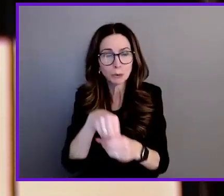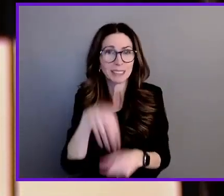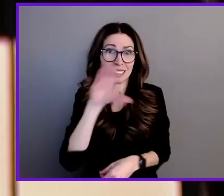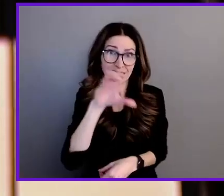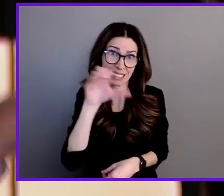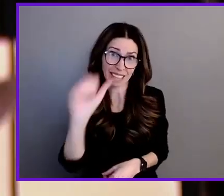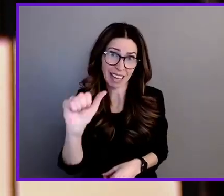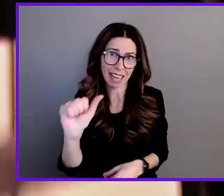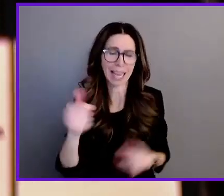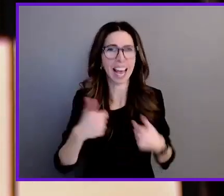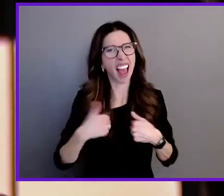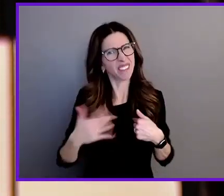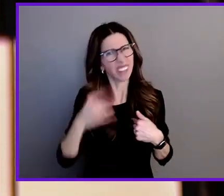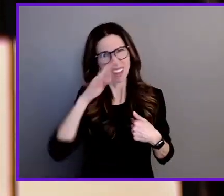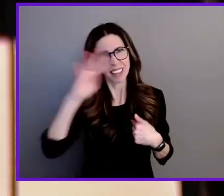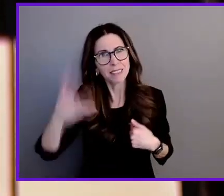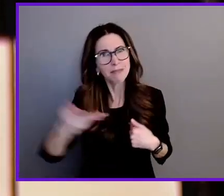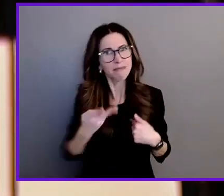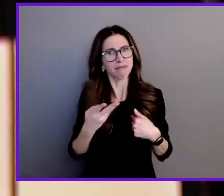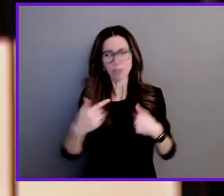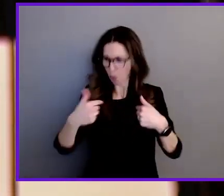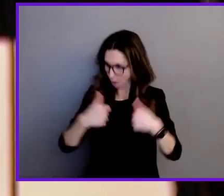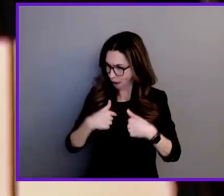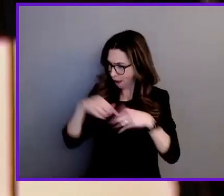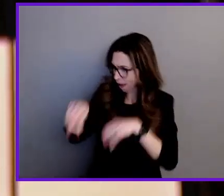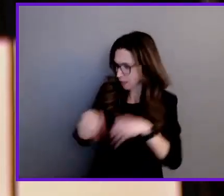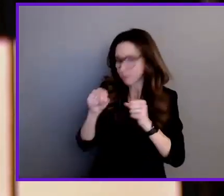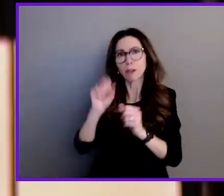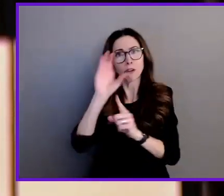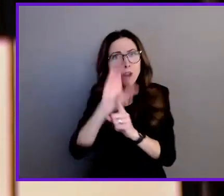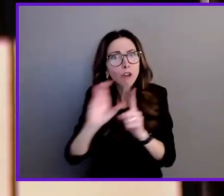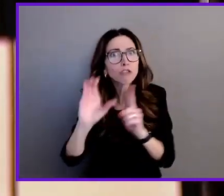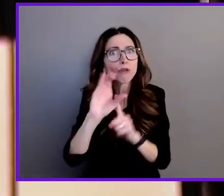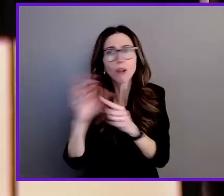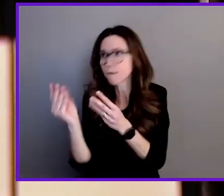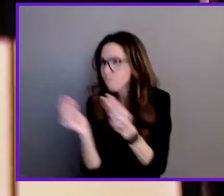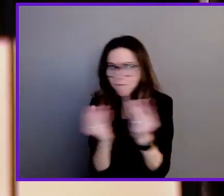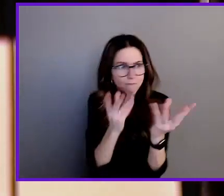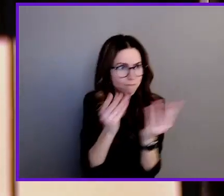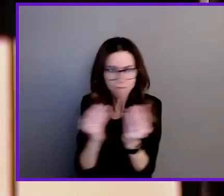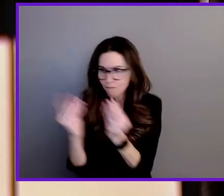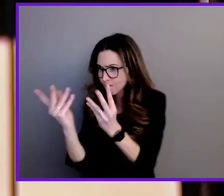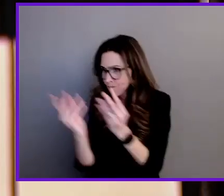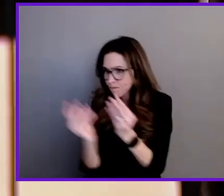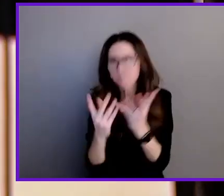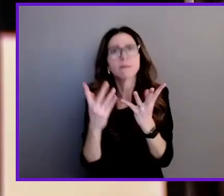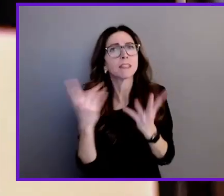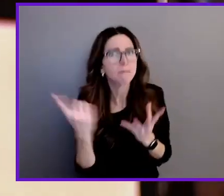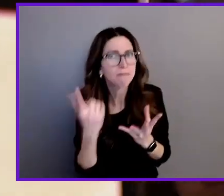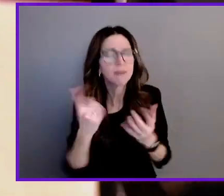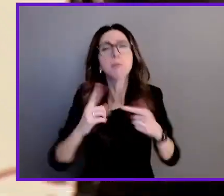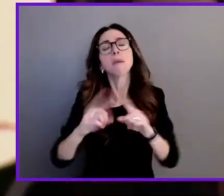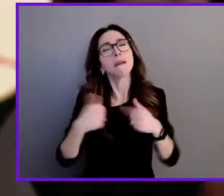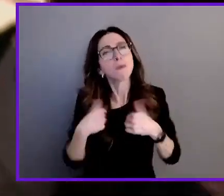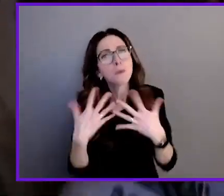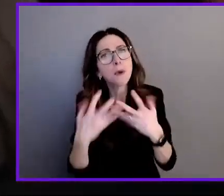in the field doing the culture of diplomacy and bringing in artists internationally. We’re the ones with all those networks. Thank you. Thank you for that question.